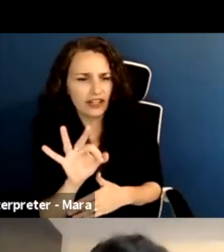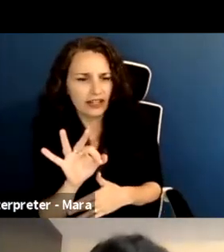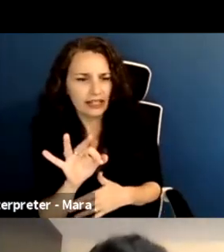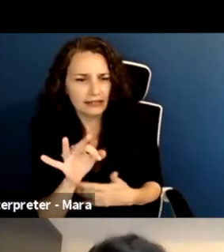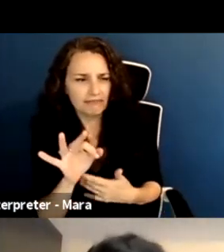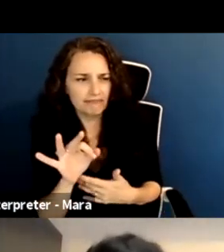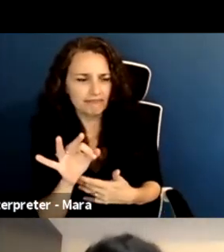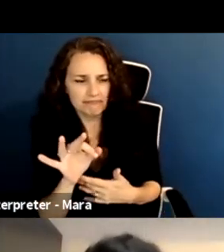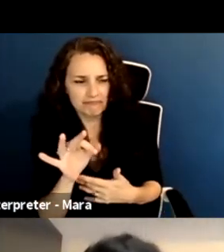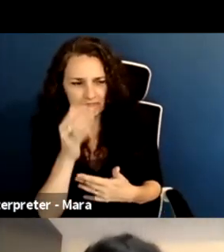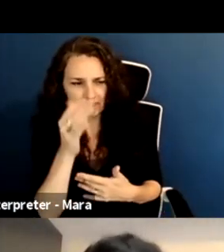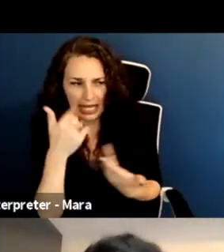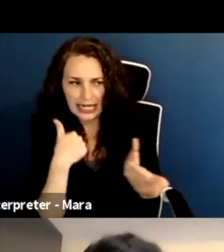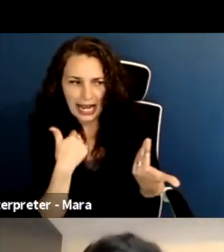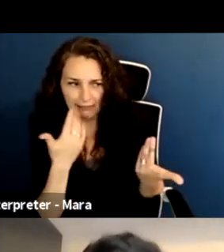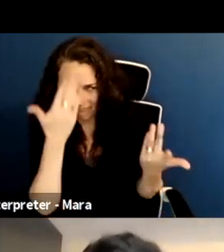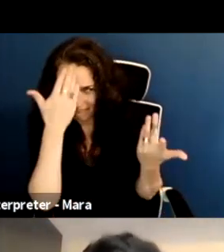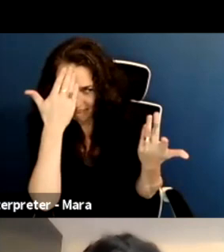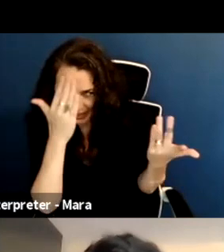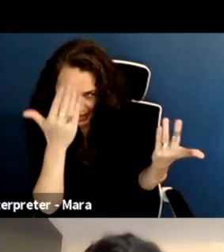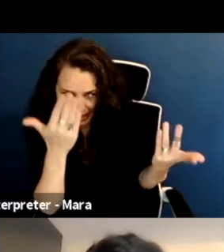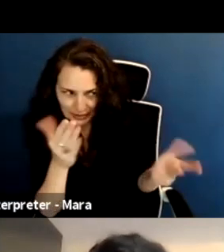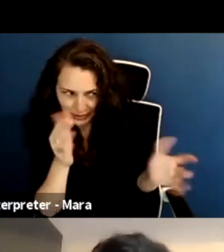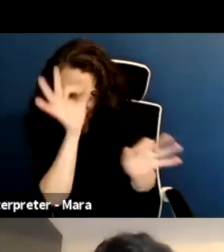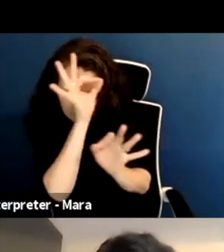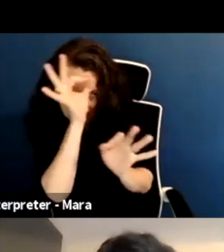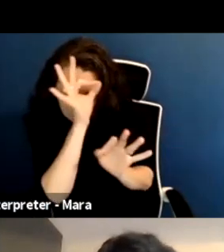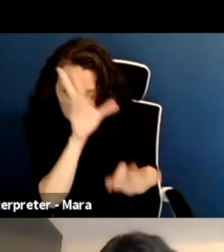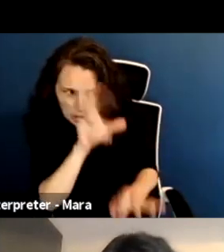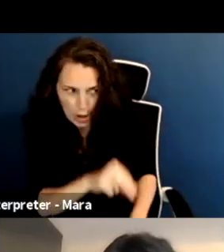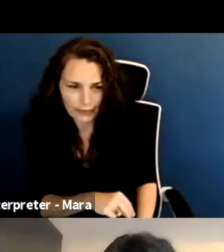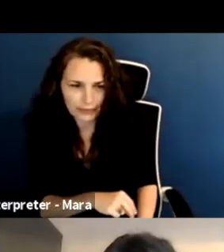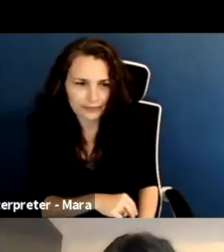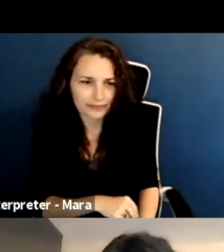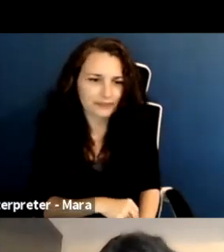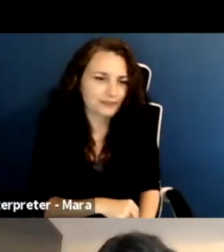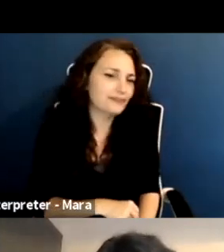And so I said, "No, nonc I don't know." Nonc means uncle in our language.